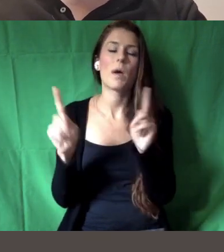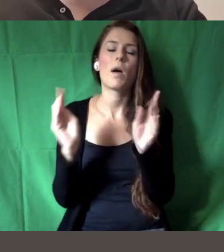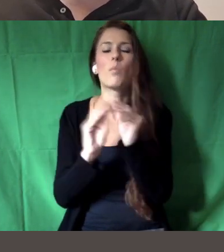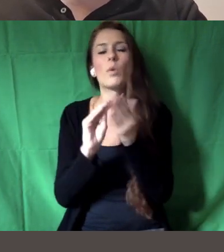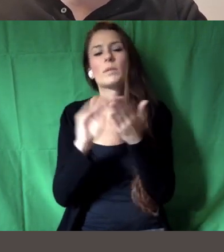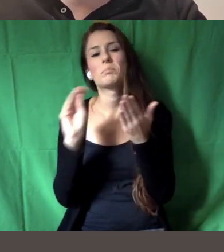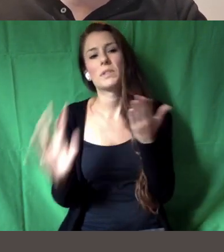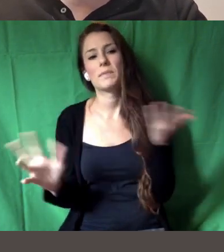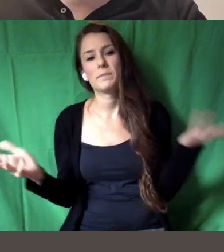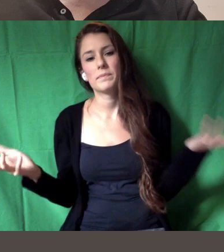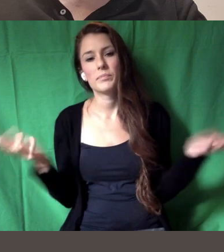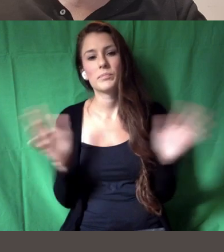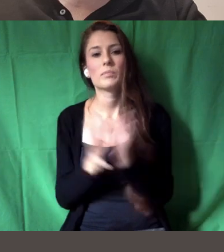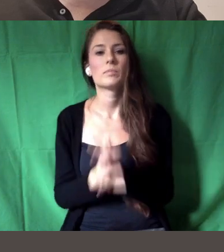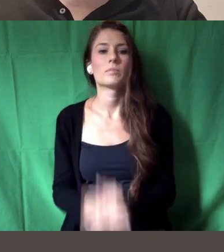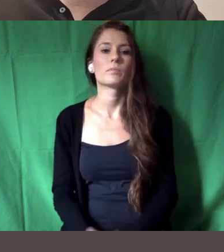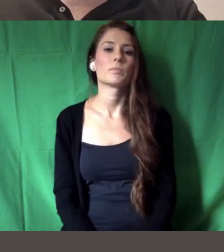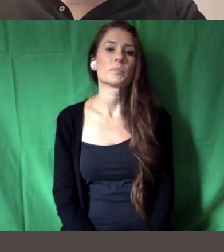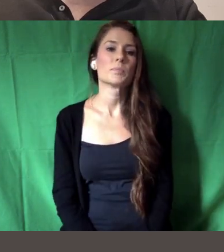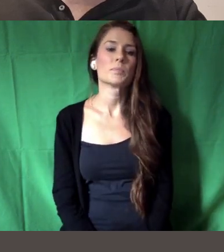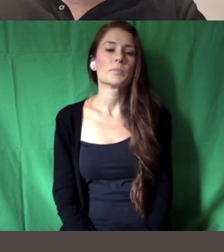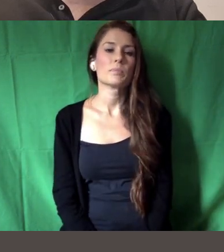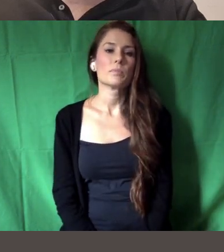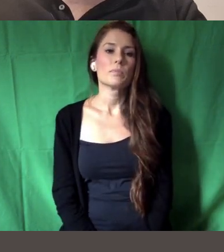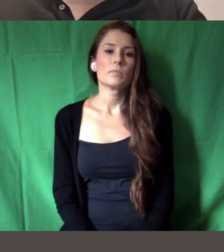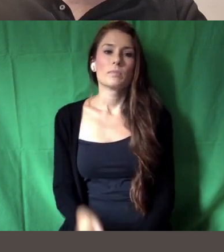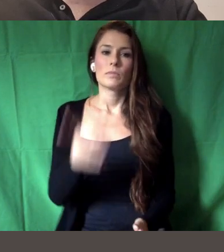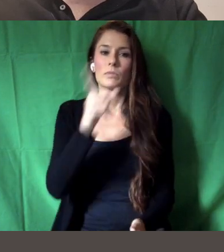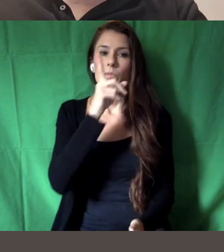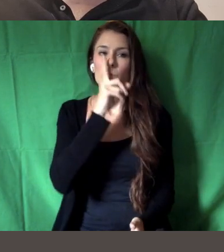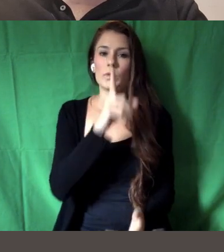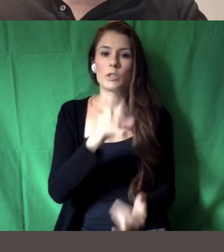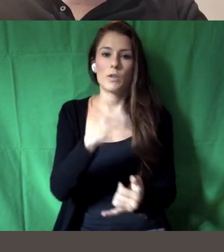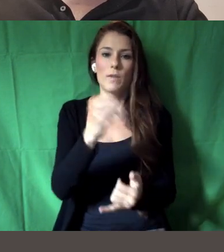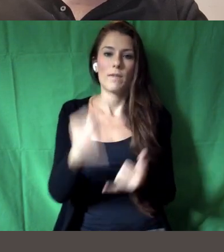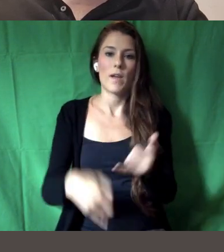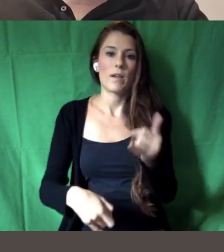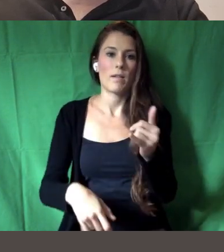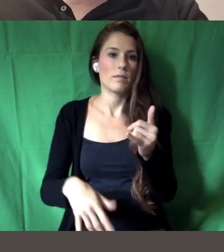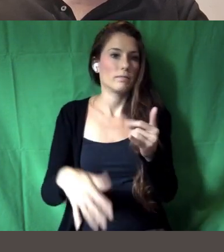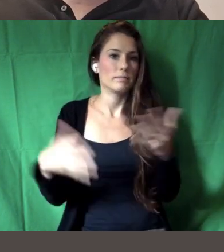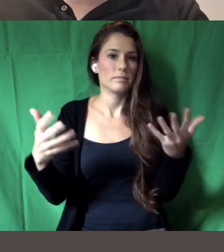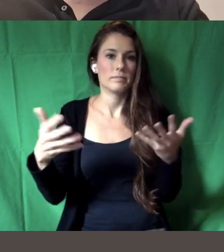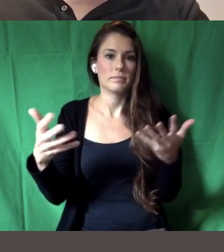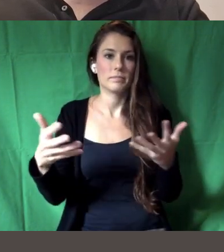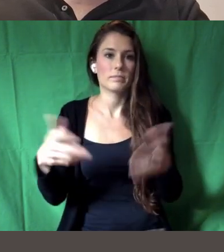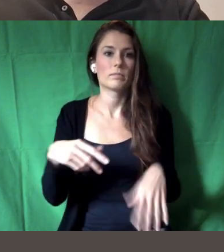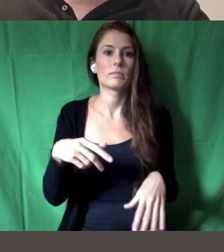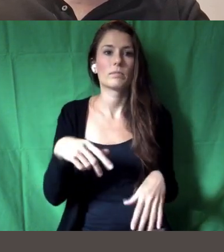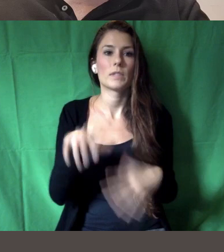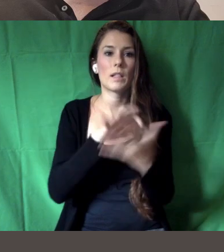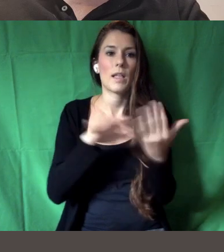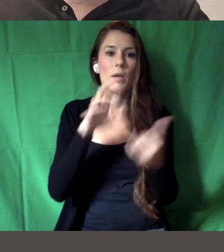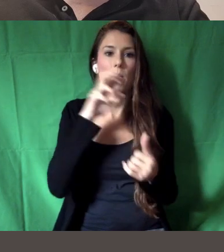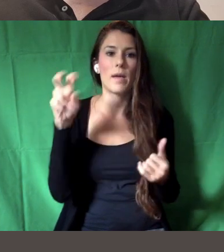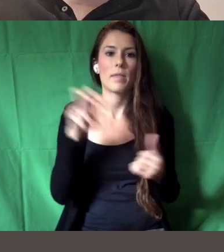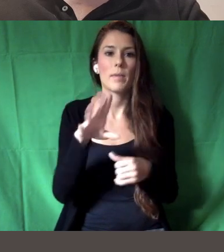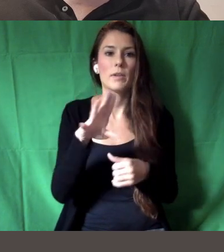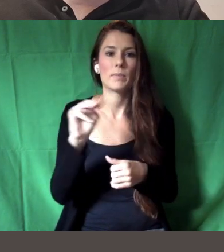it's more expensive. Some final comments. Cloud Python benchmarking at scale